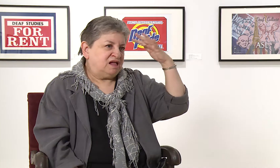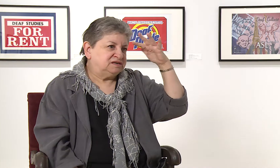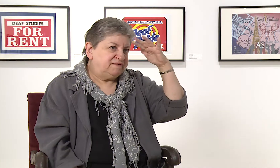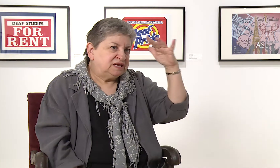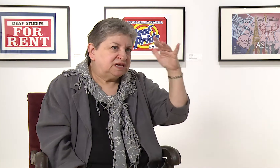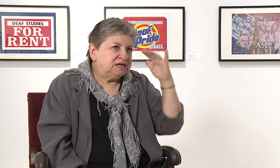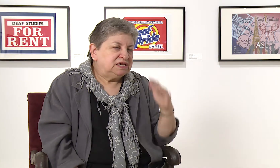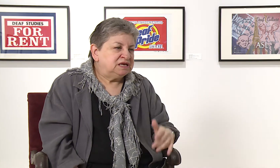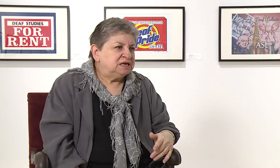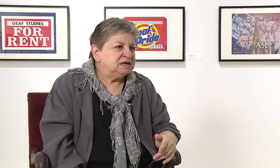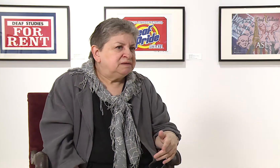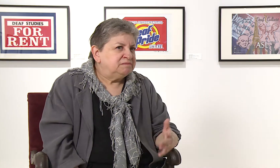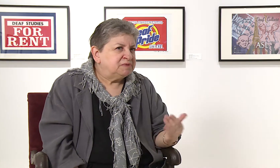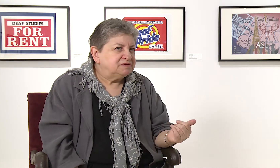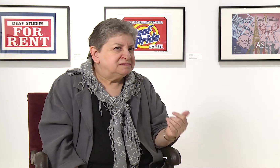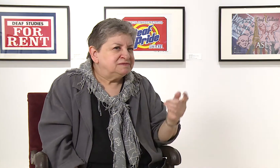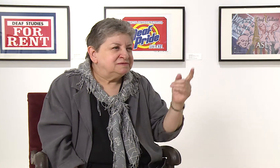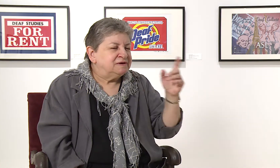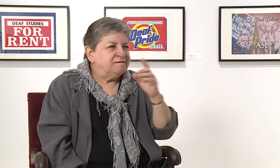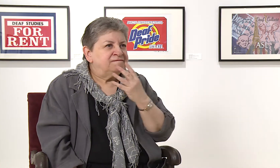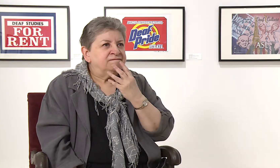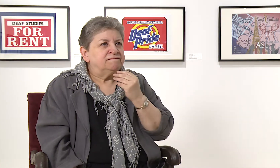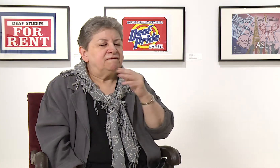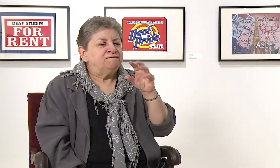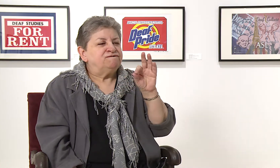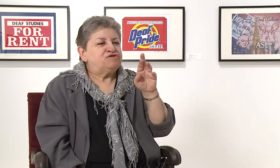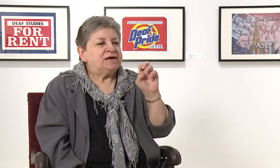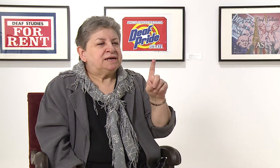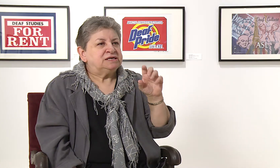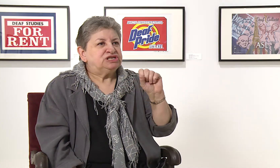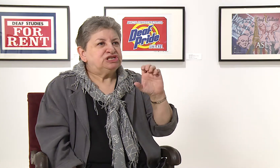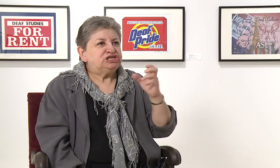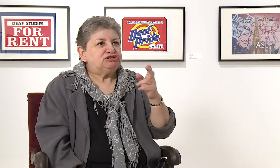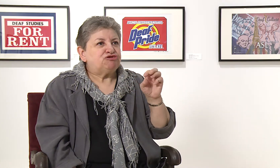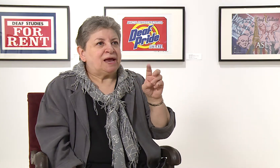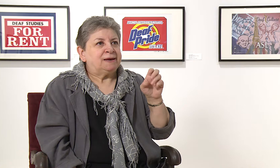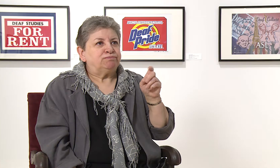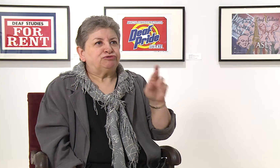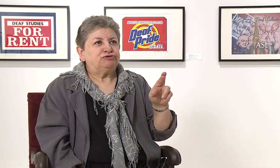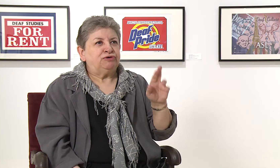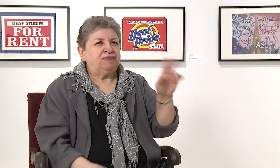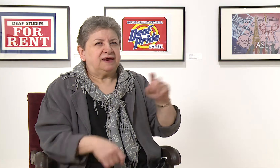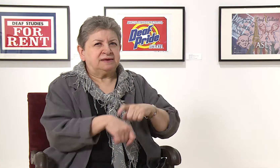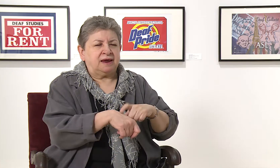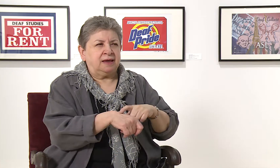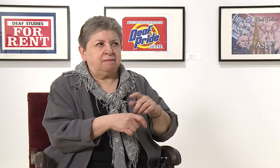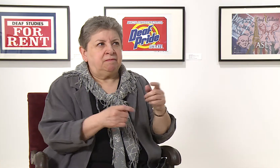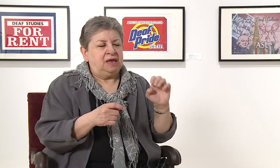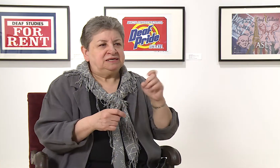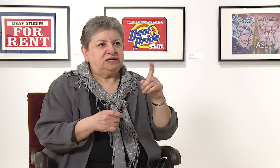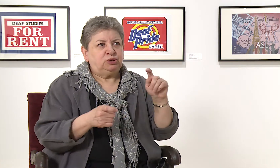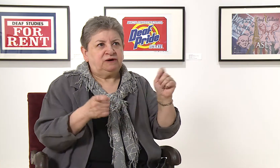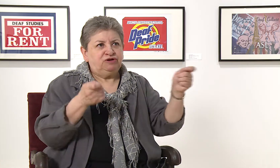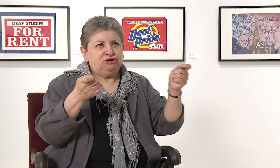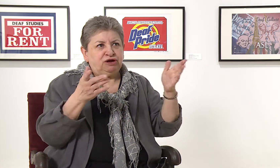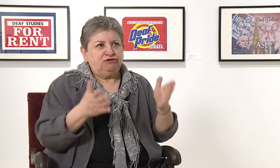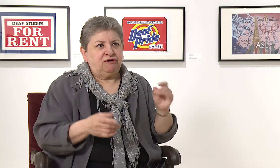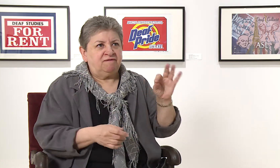The philosophy of Signed English was contentious. Fred Schreiber, at the time, was the Executive Director